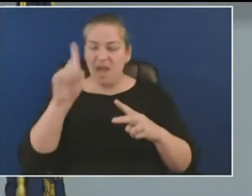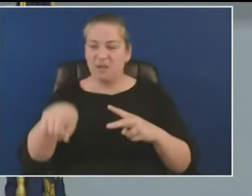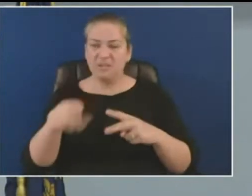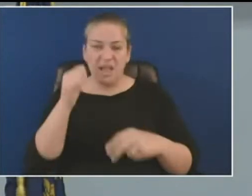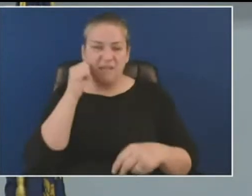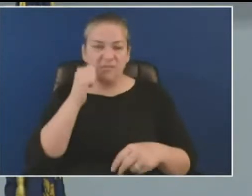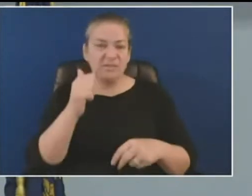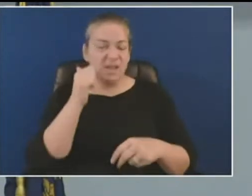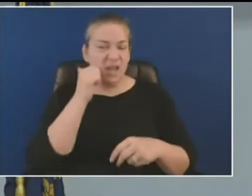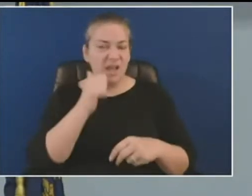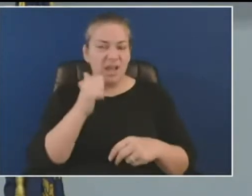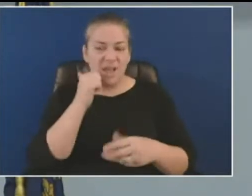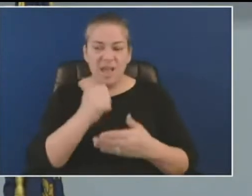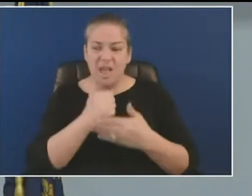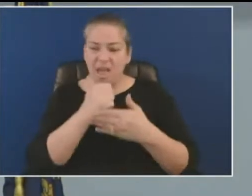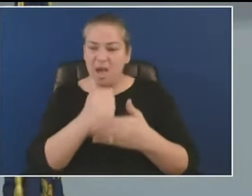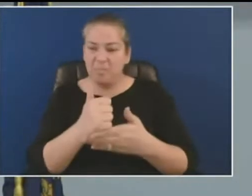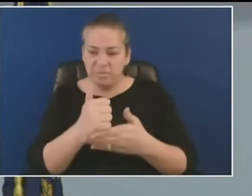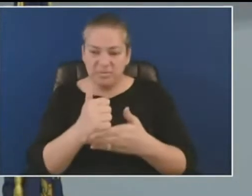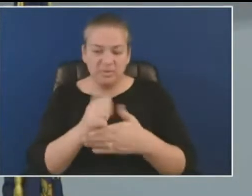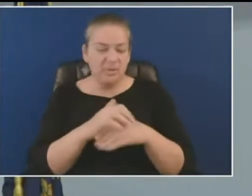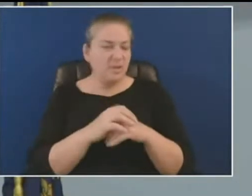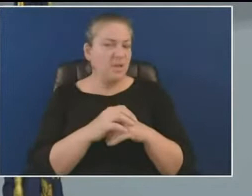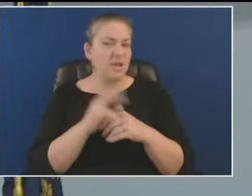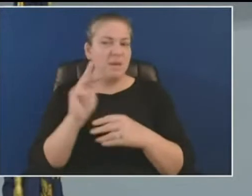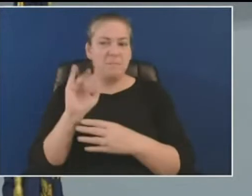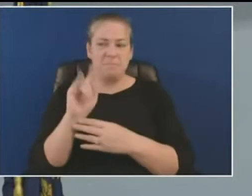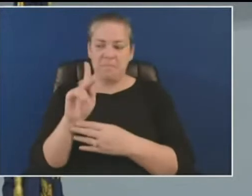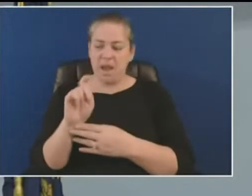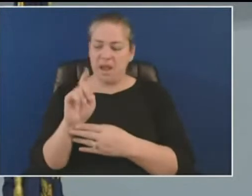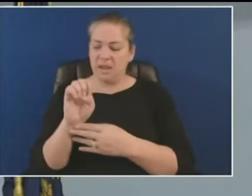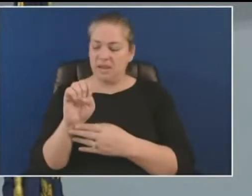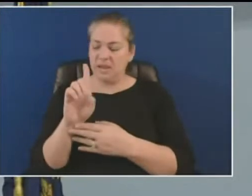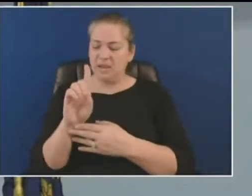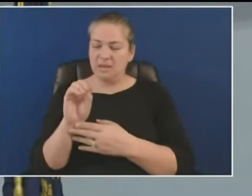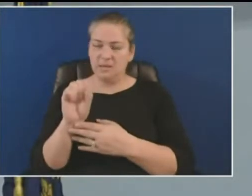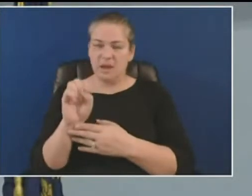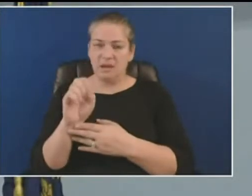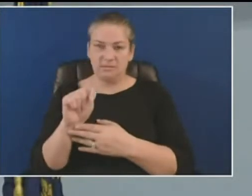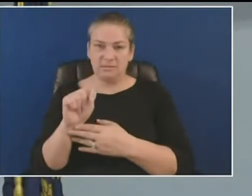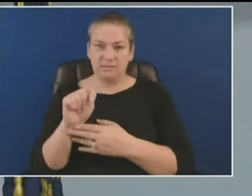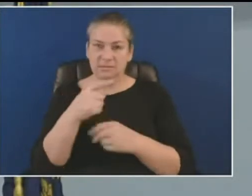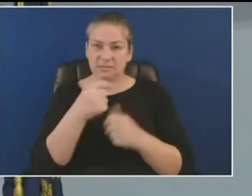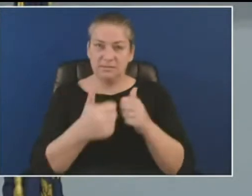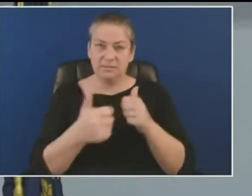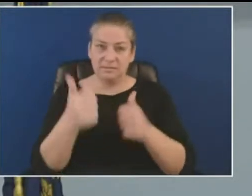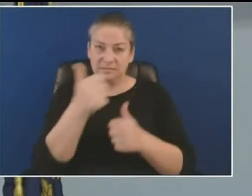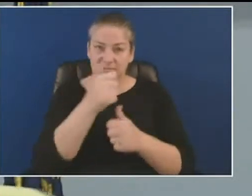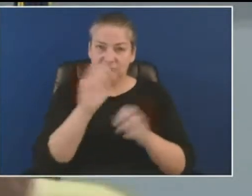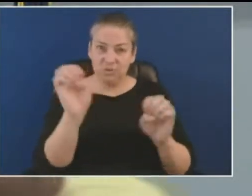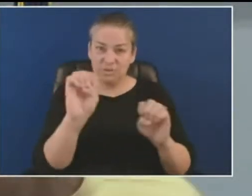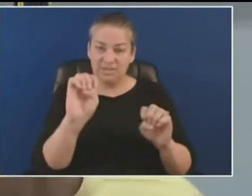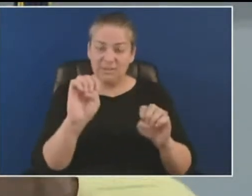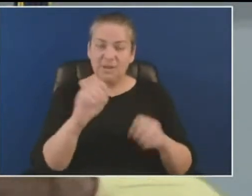Our number one partner Mike Dossett over there so. I'm off the horse cave. Take care. God bless everyone very much.